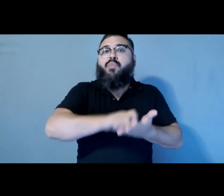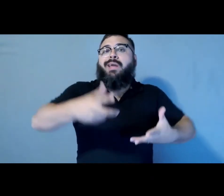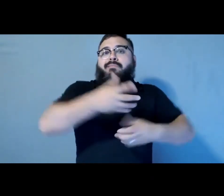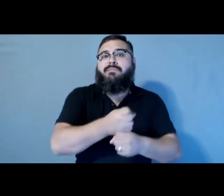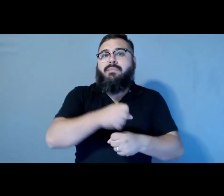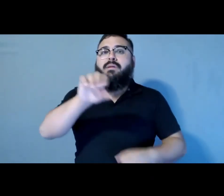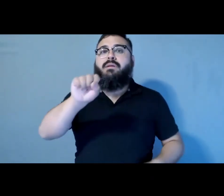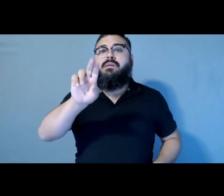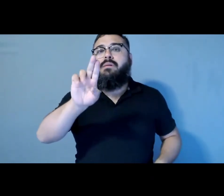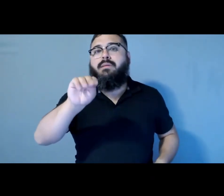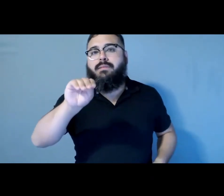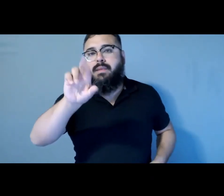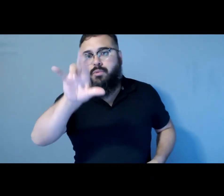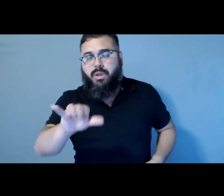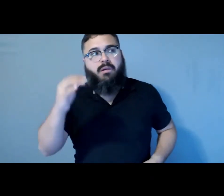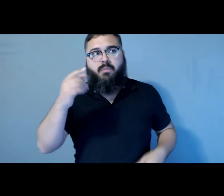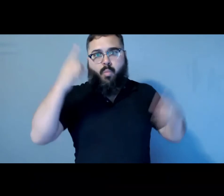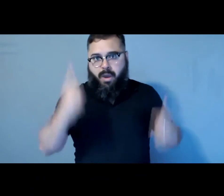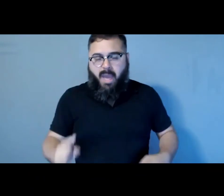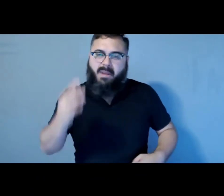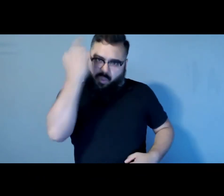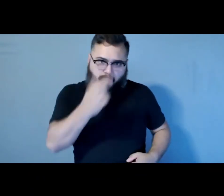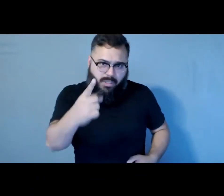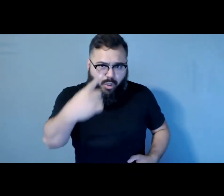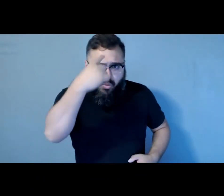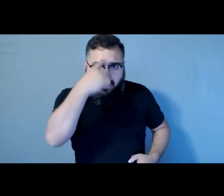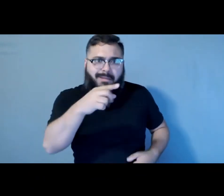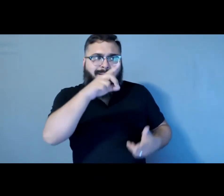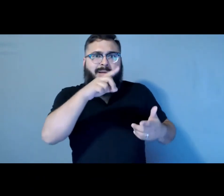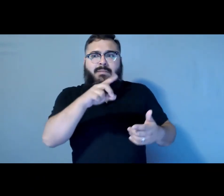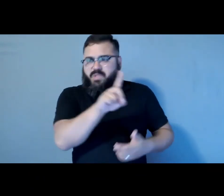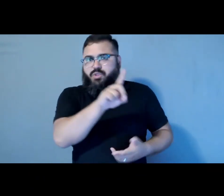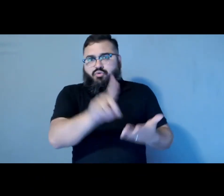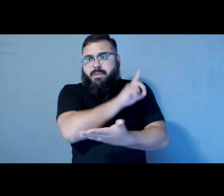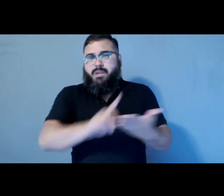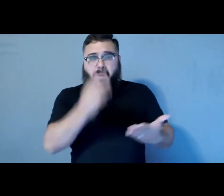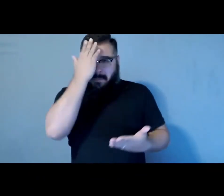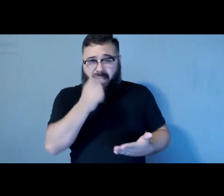and why you think this is disability discrimination. Just because you disclose a disability